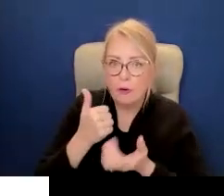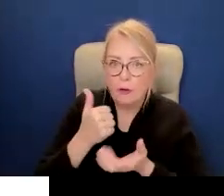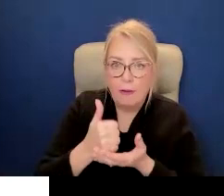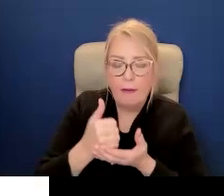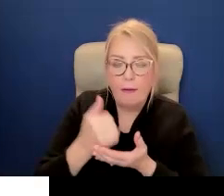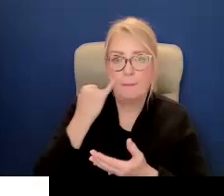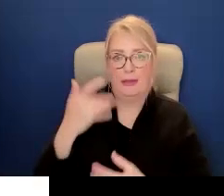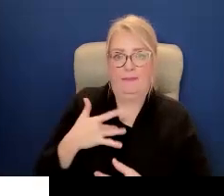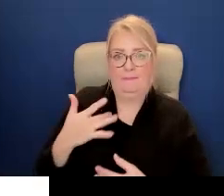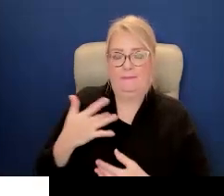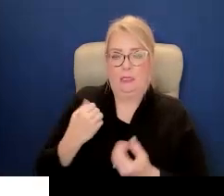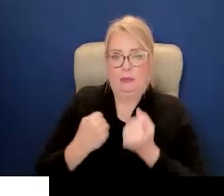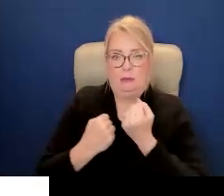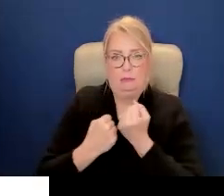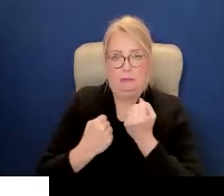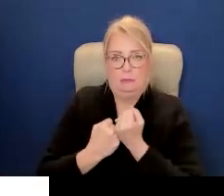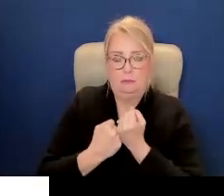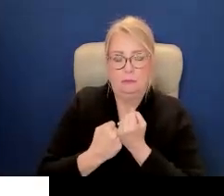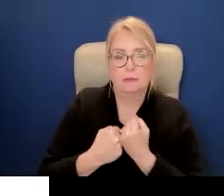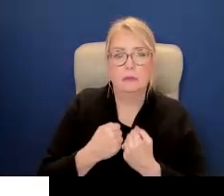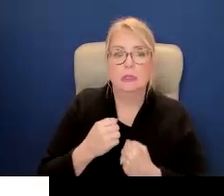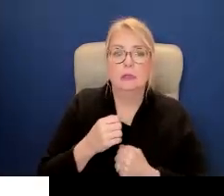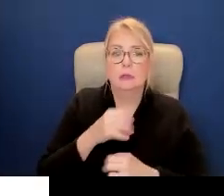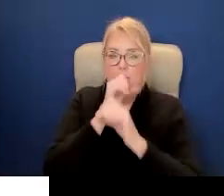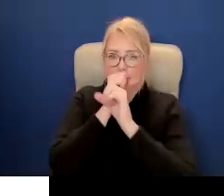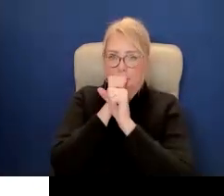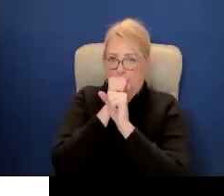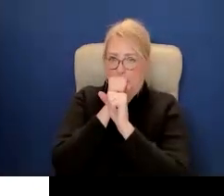I cannot stress this enough. Any information revealed to me